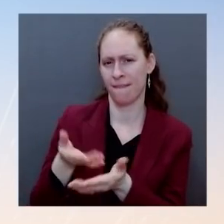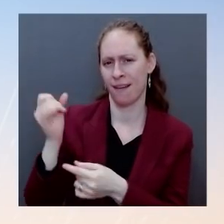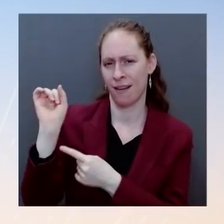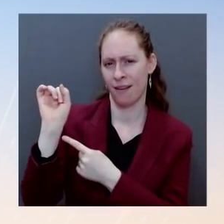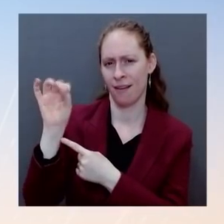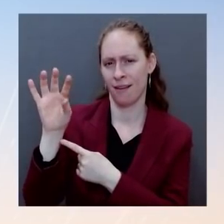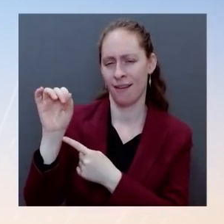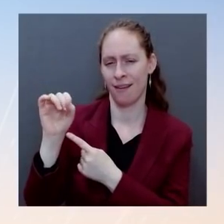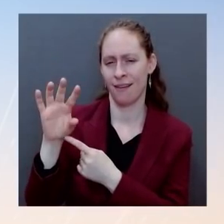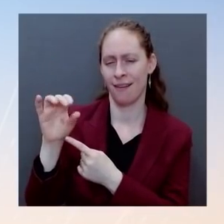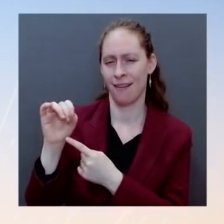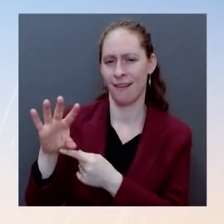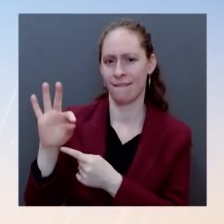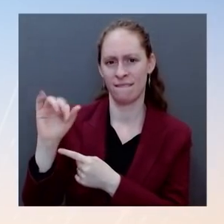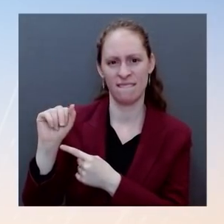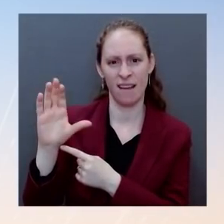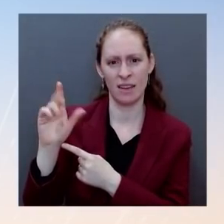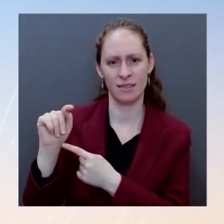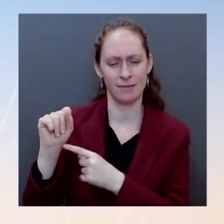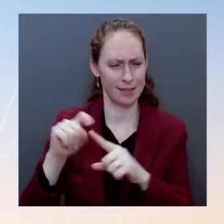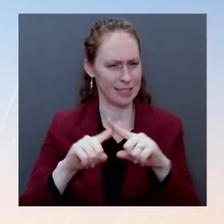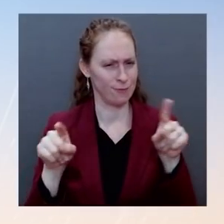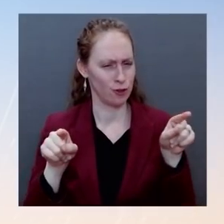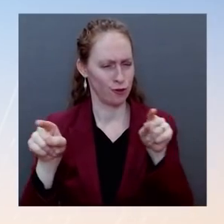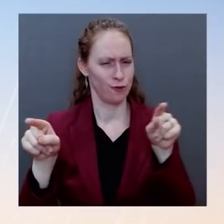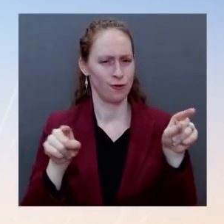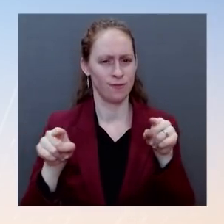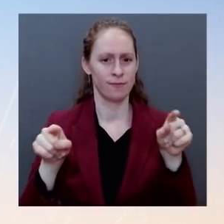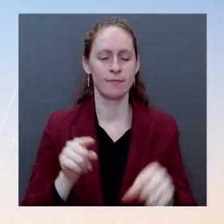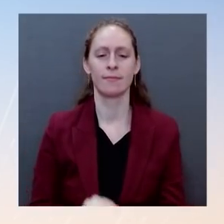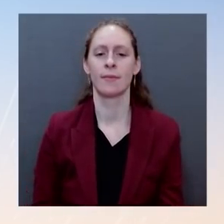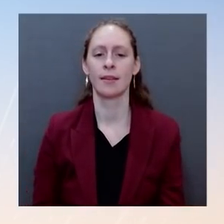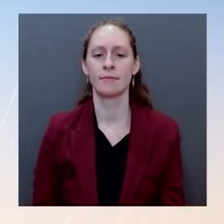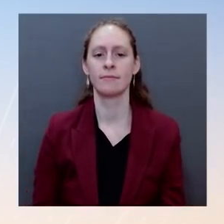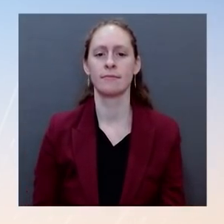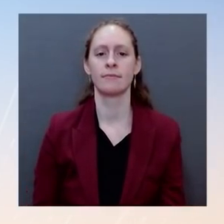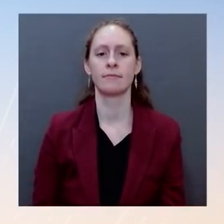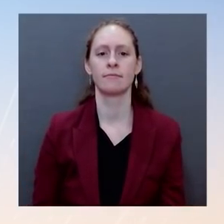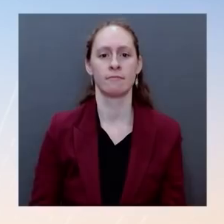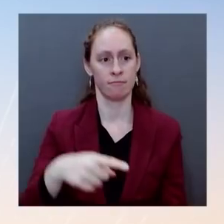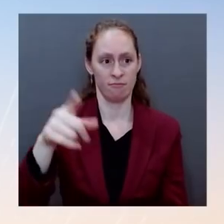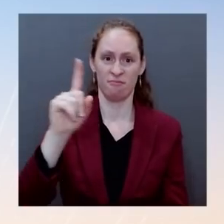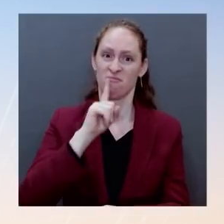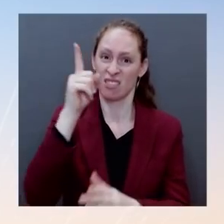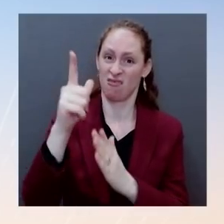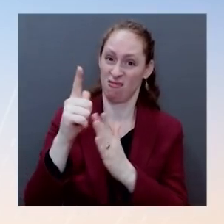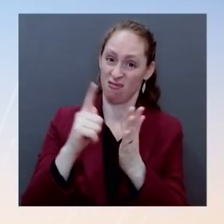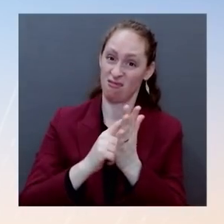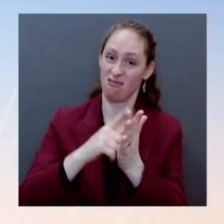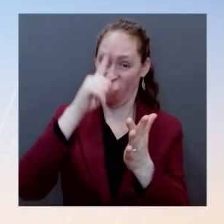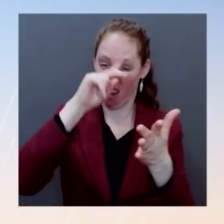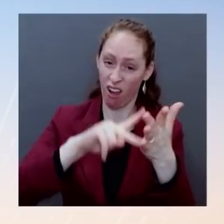I know there has been a lot of claim of the offensive nature of the speech yesterday -- which is hilarious on many levels,